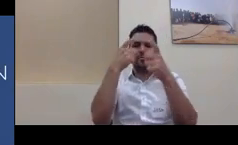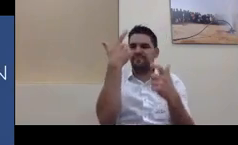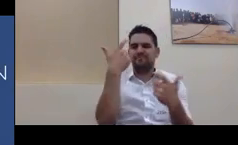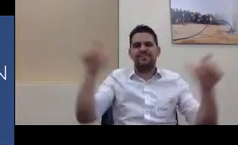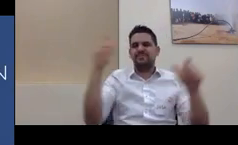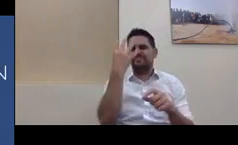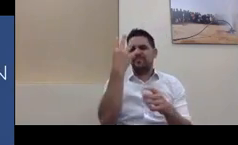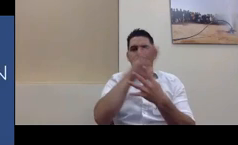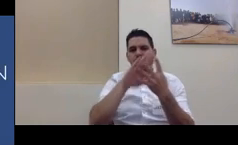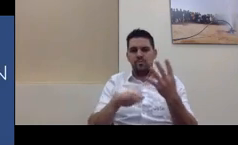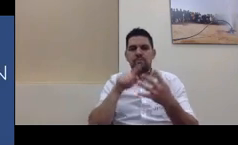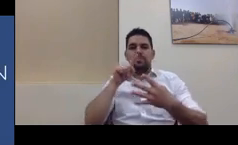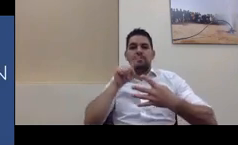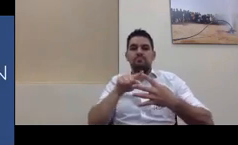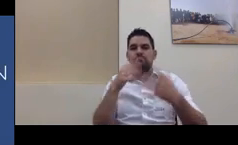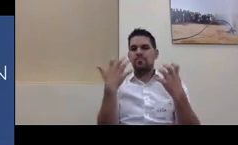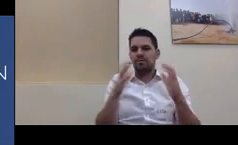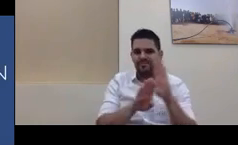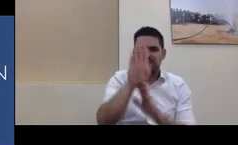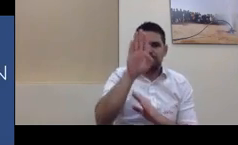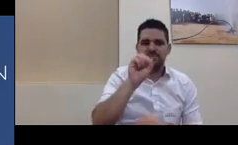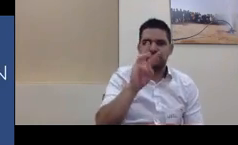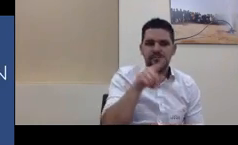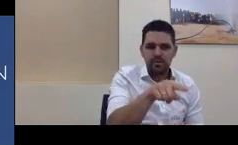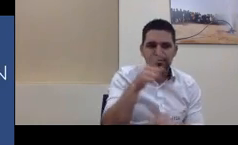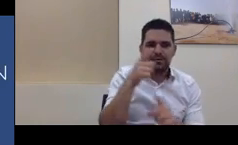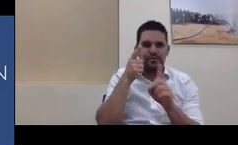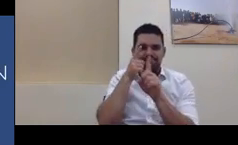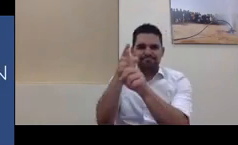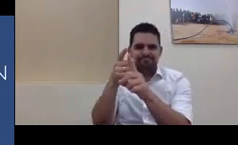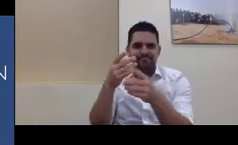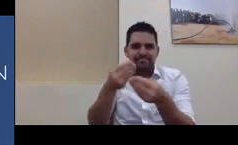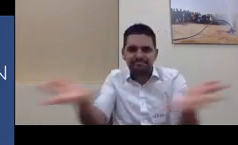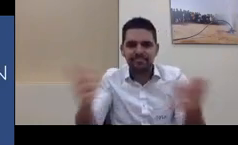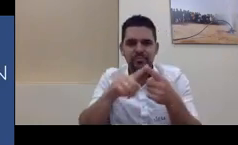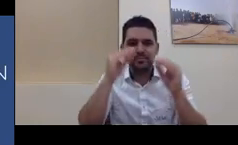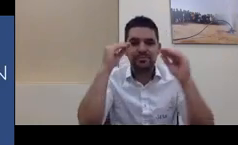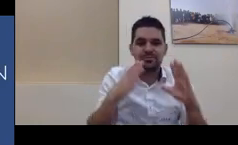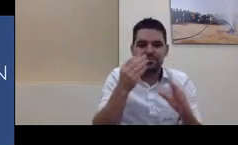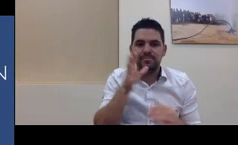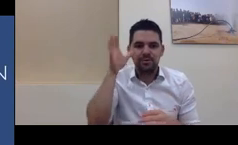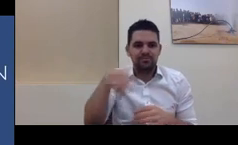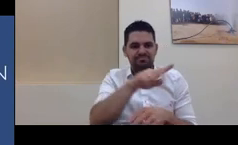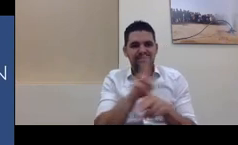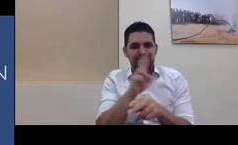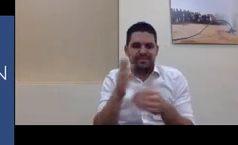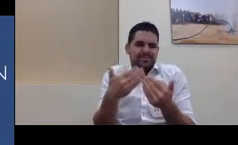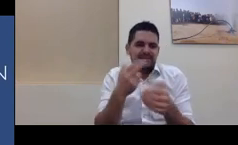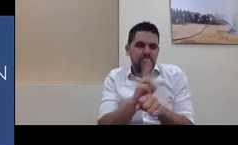Their project goal had four main priorities, wanting to develop a software to then give to parents